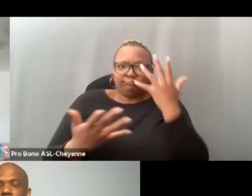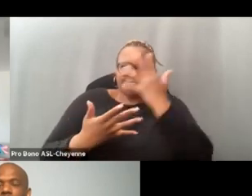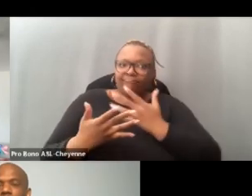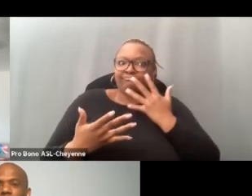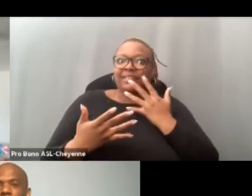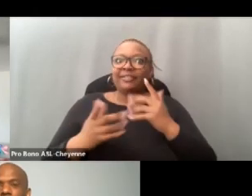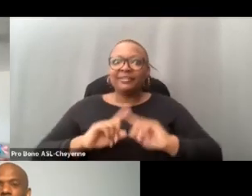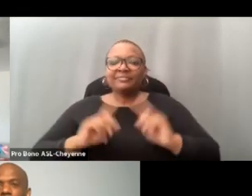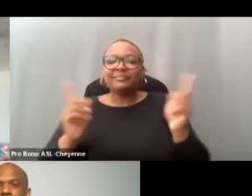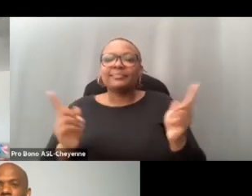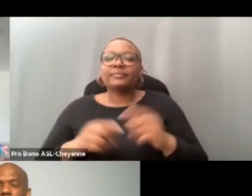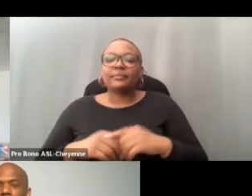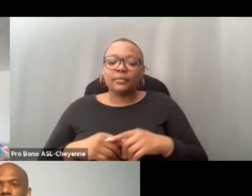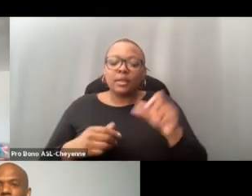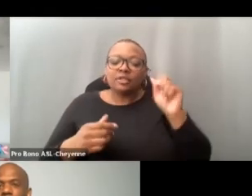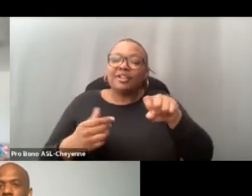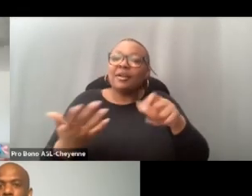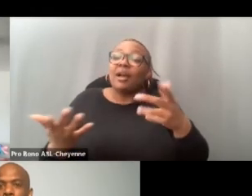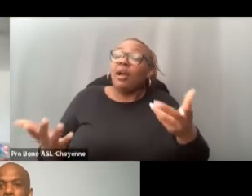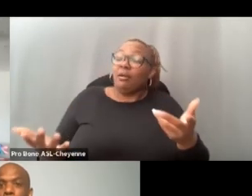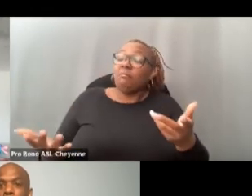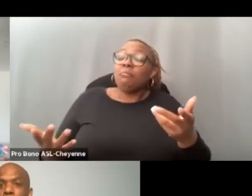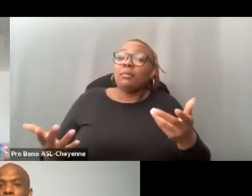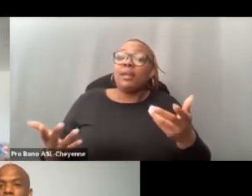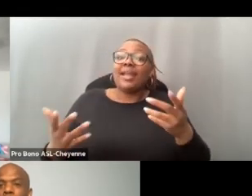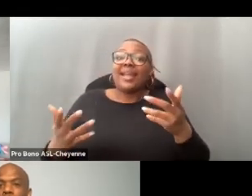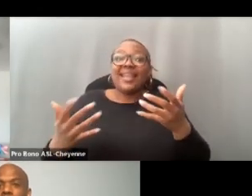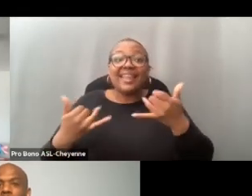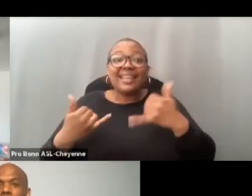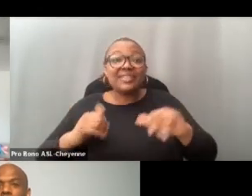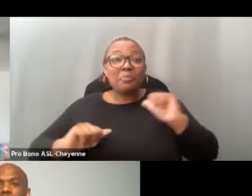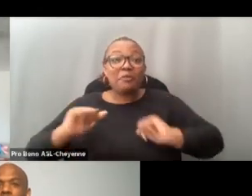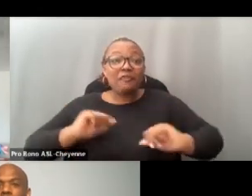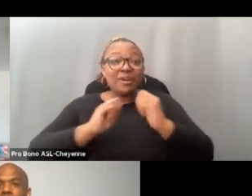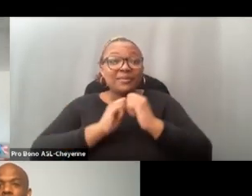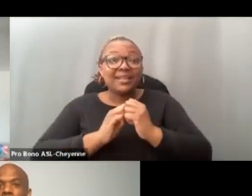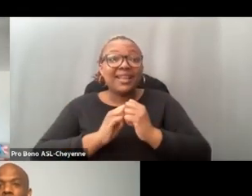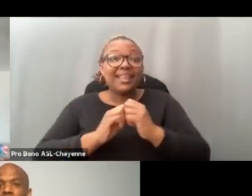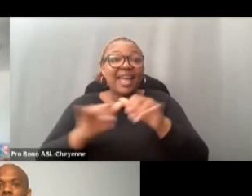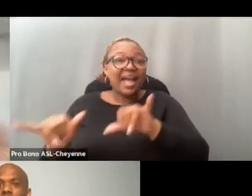and yet perform together, have the same goals from the country,